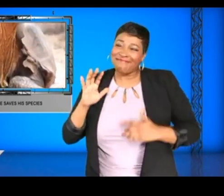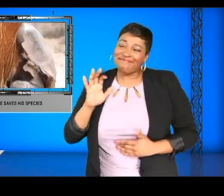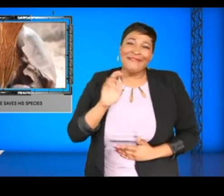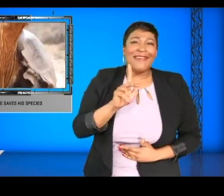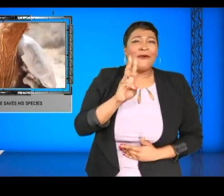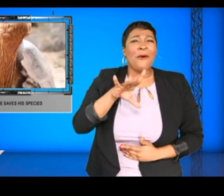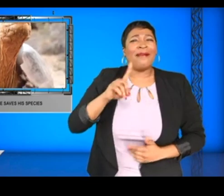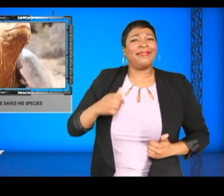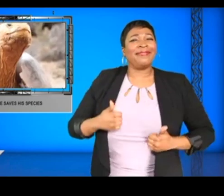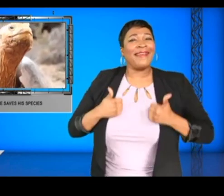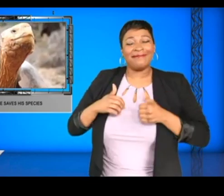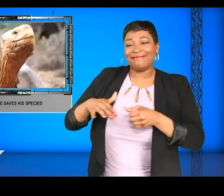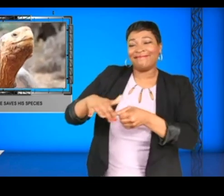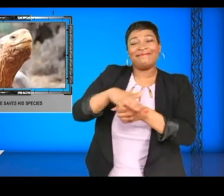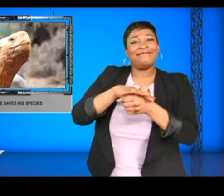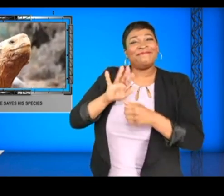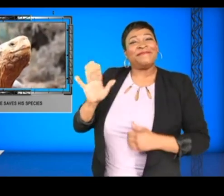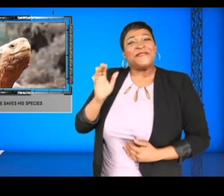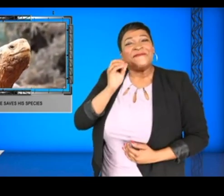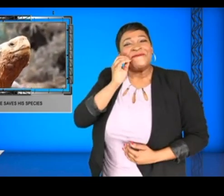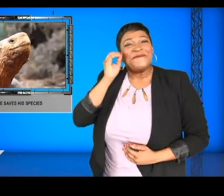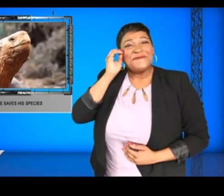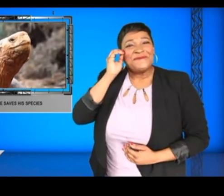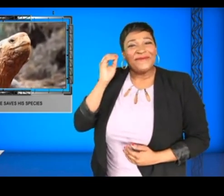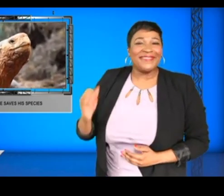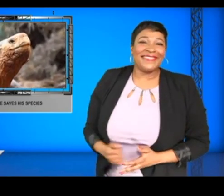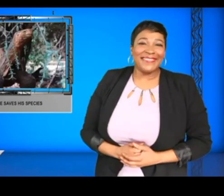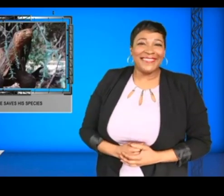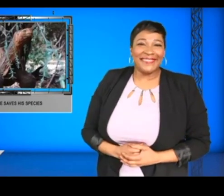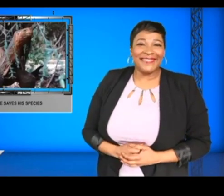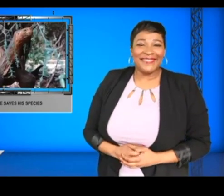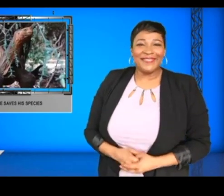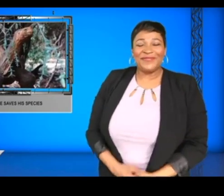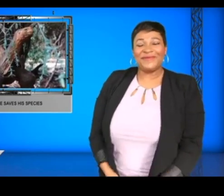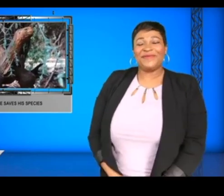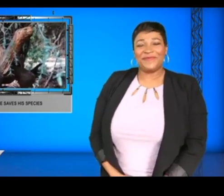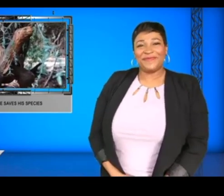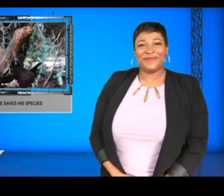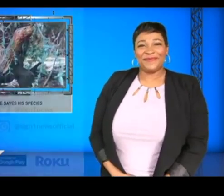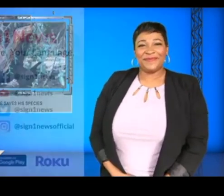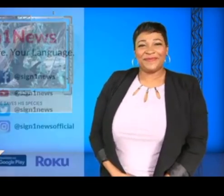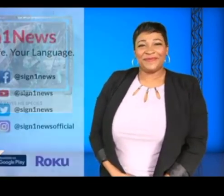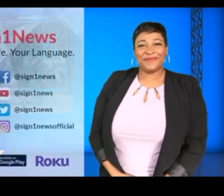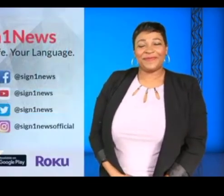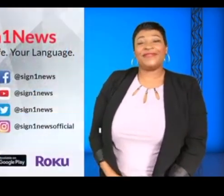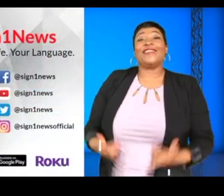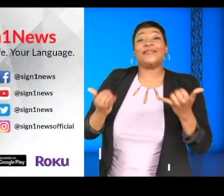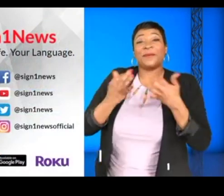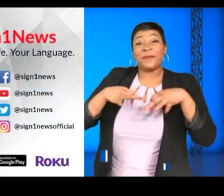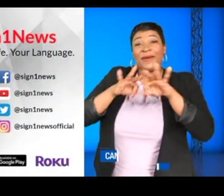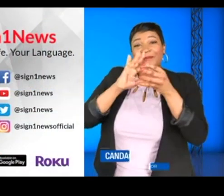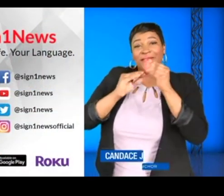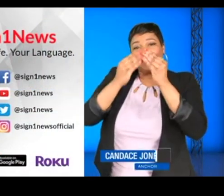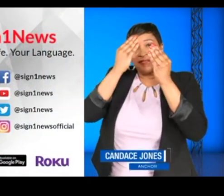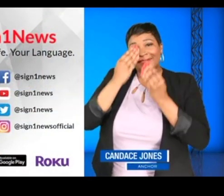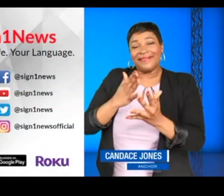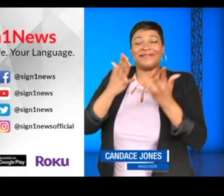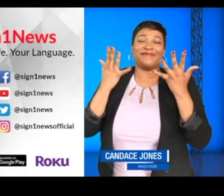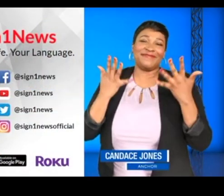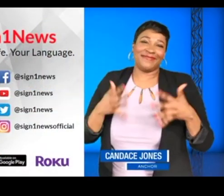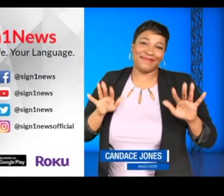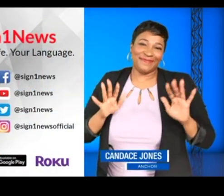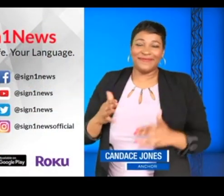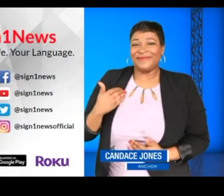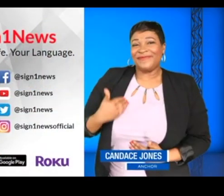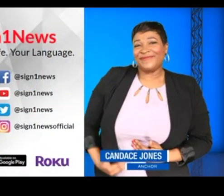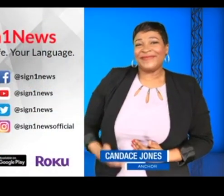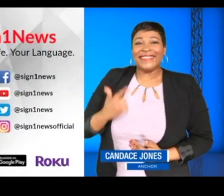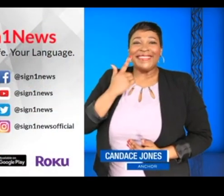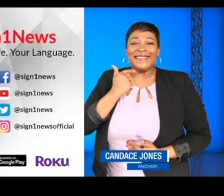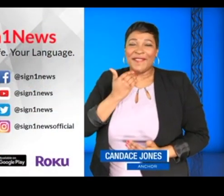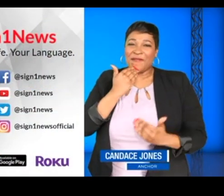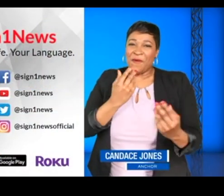Now that his "work" is done, Diego is retiring as a stud and is being returned to the wild.